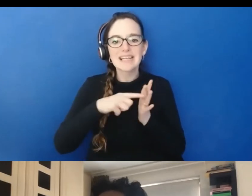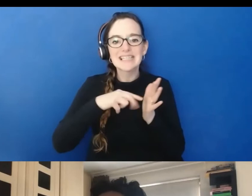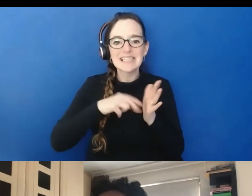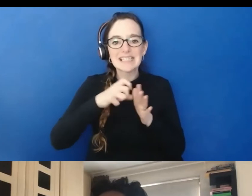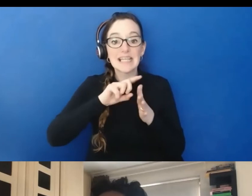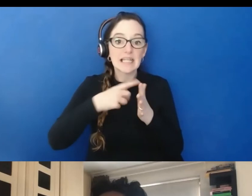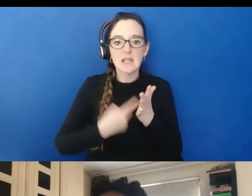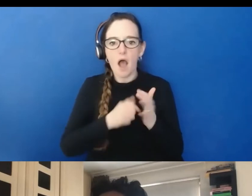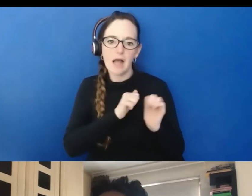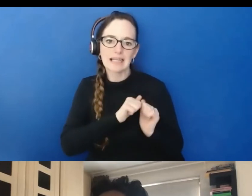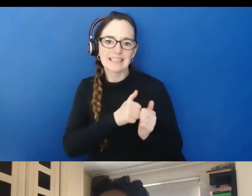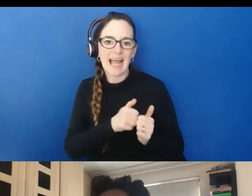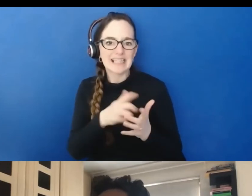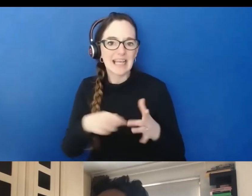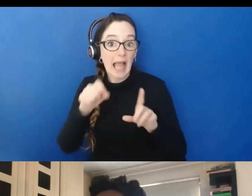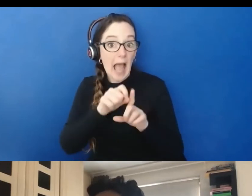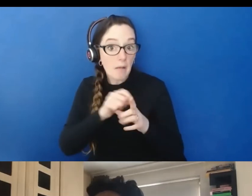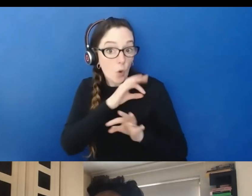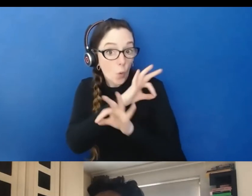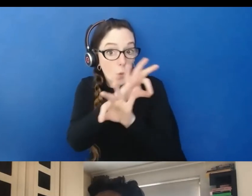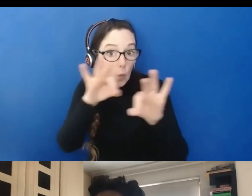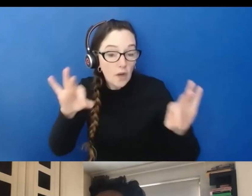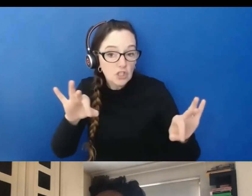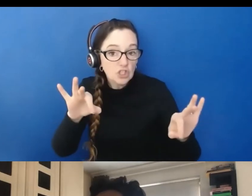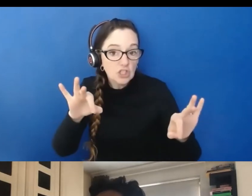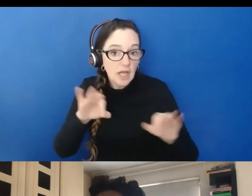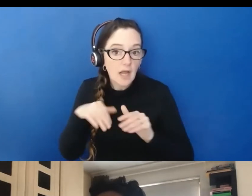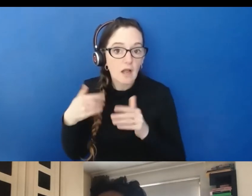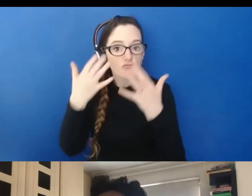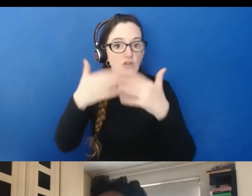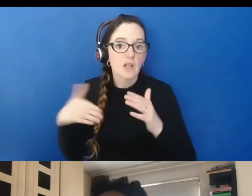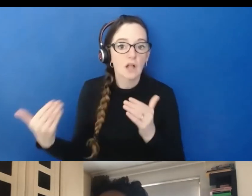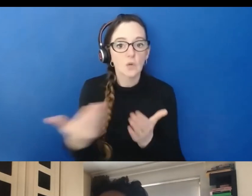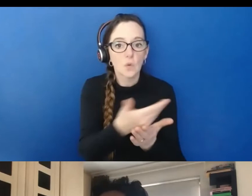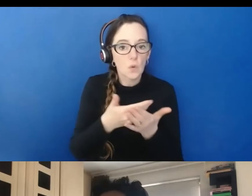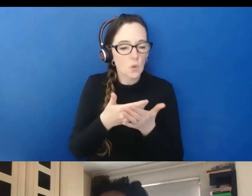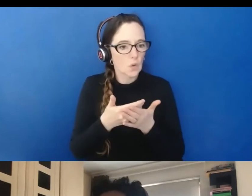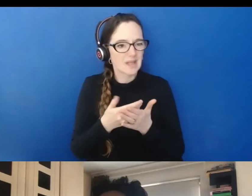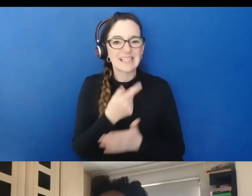where they found out that 75% of gen-z users, which are digital natives